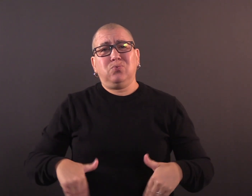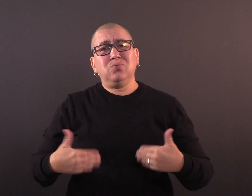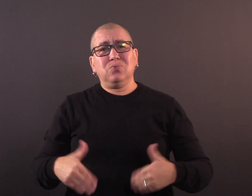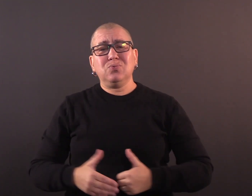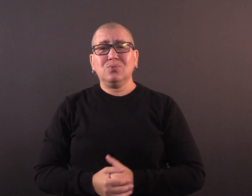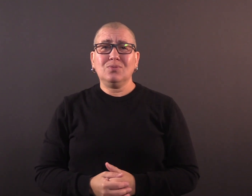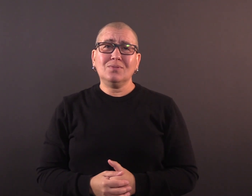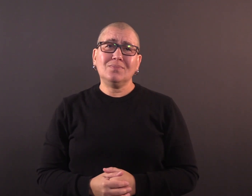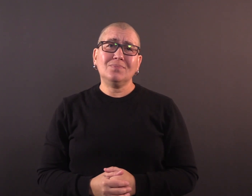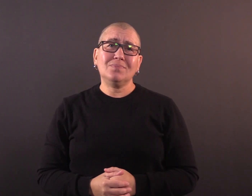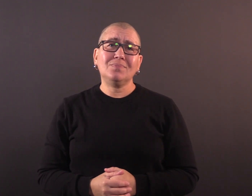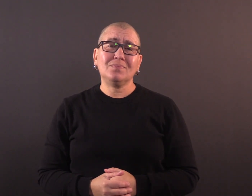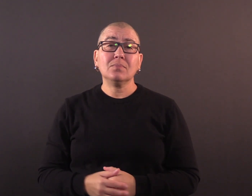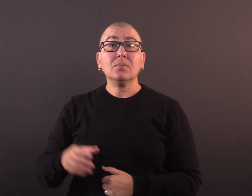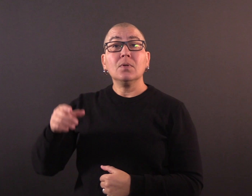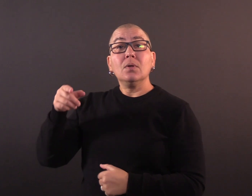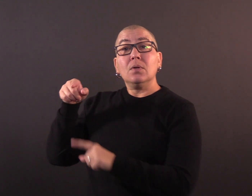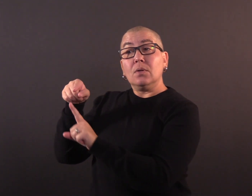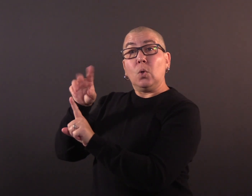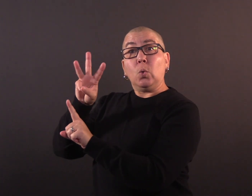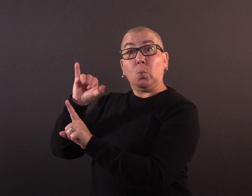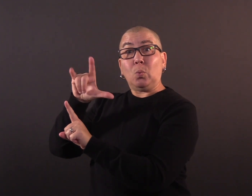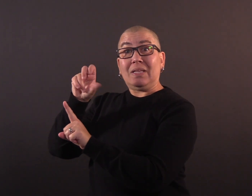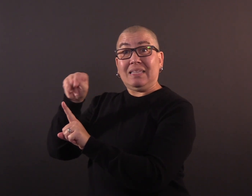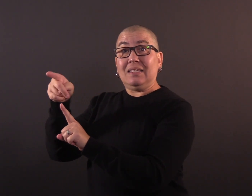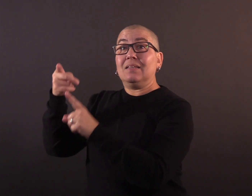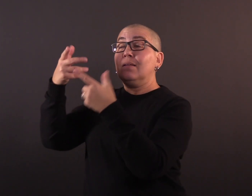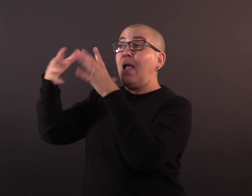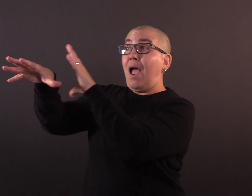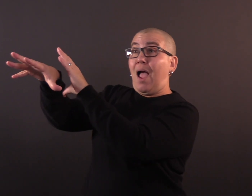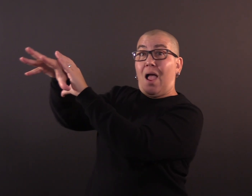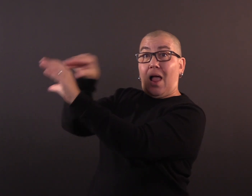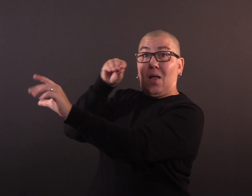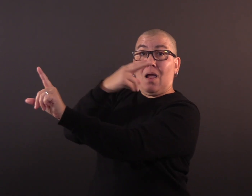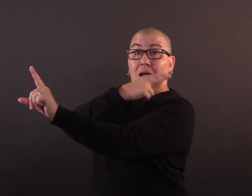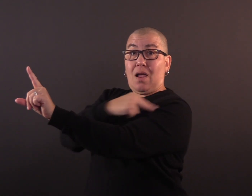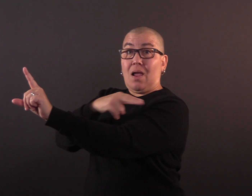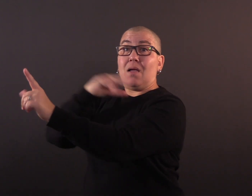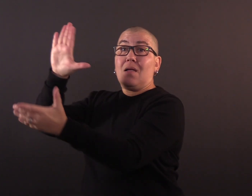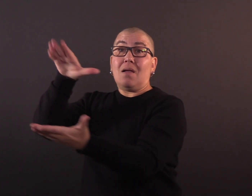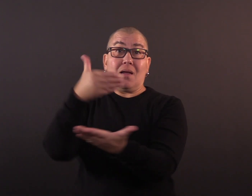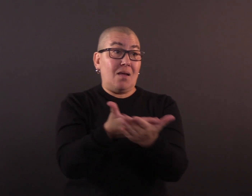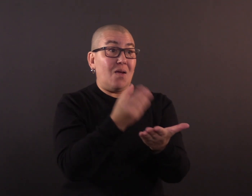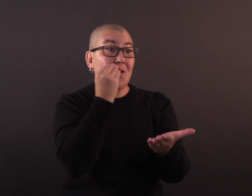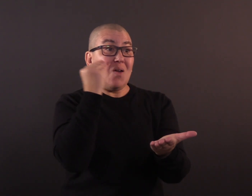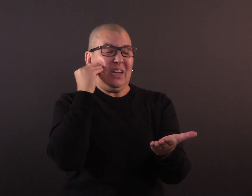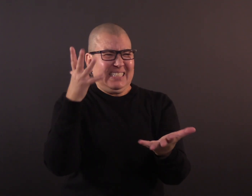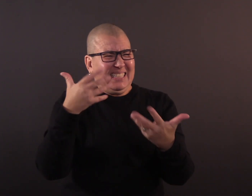When Wilson first came home from the hospital, she was in agony.